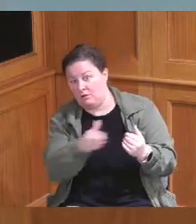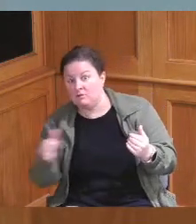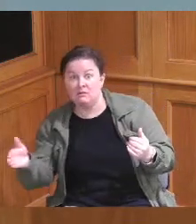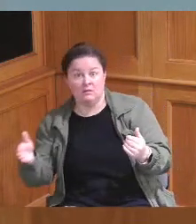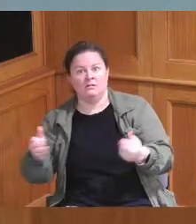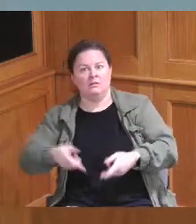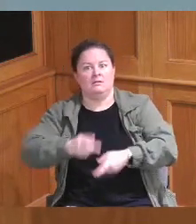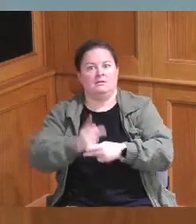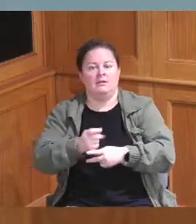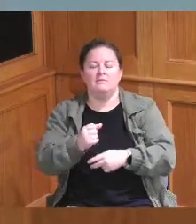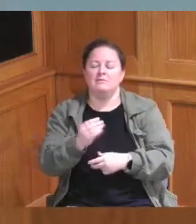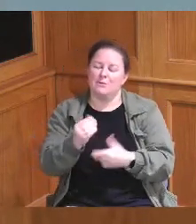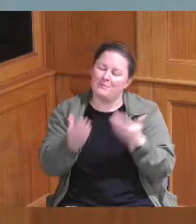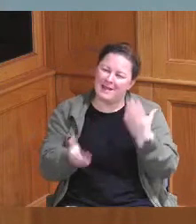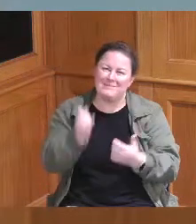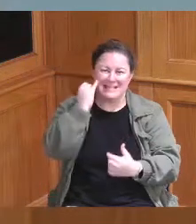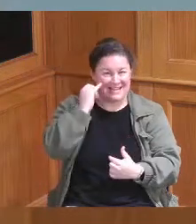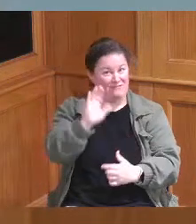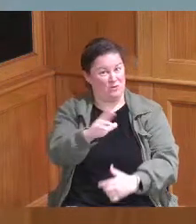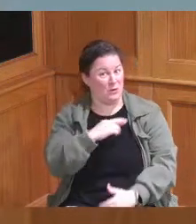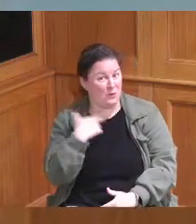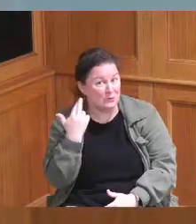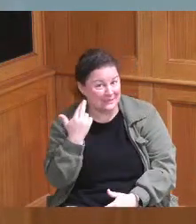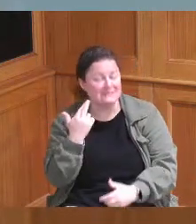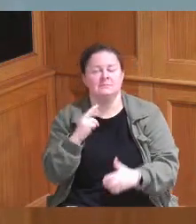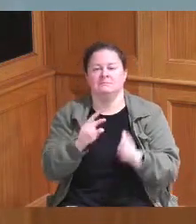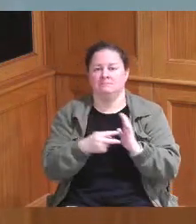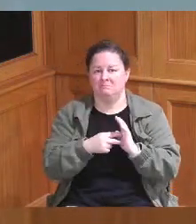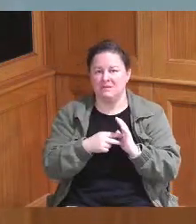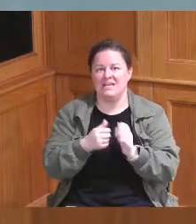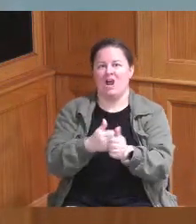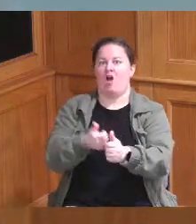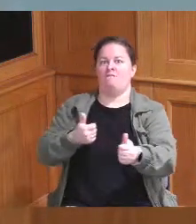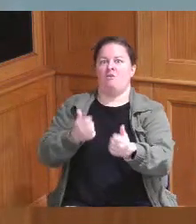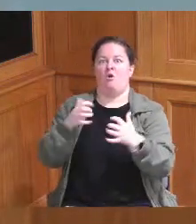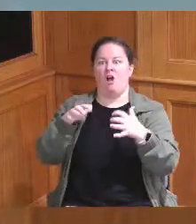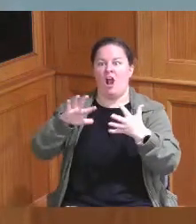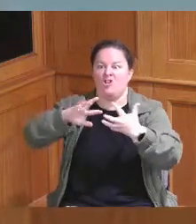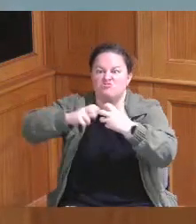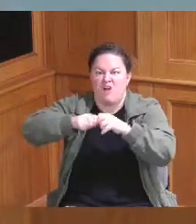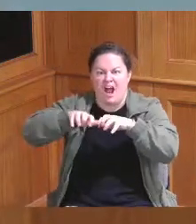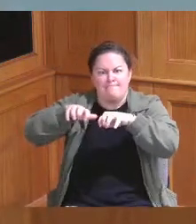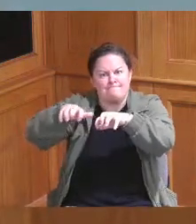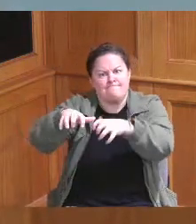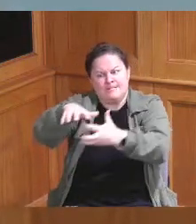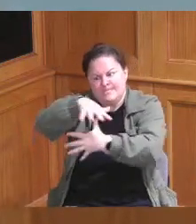crowded locations or if you're going to a family gathering one might want to be more sensitive if